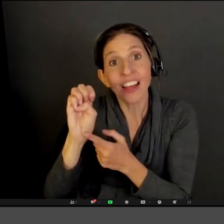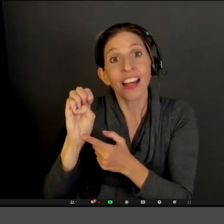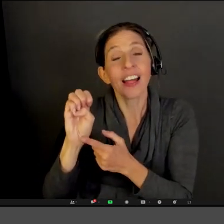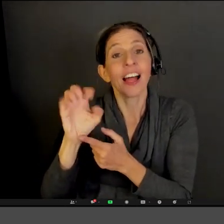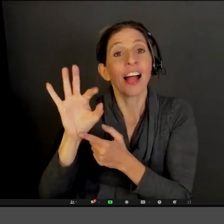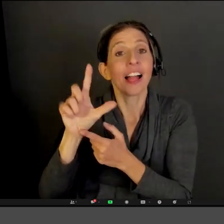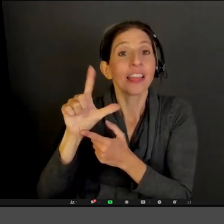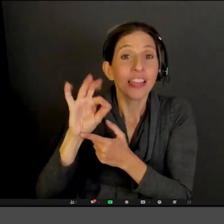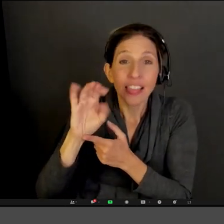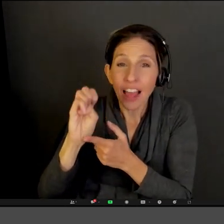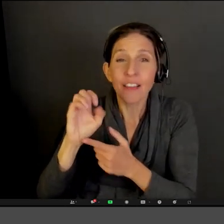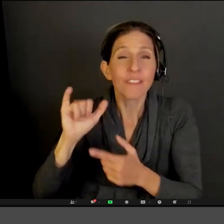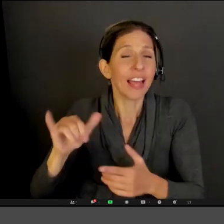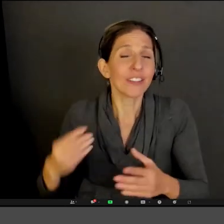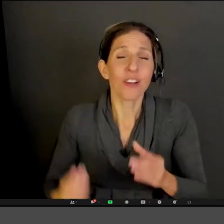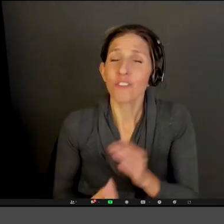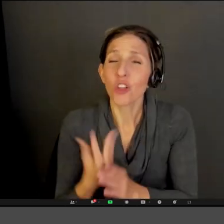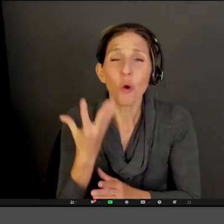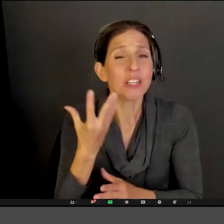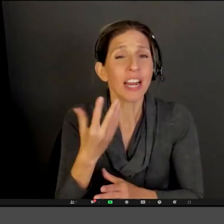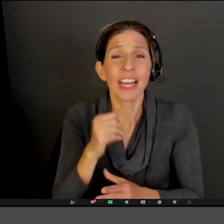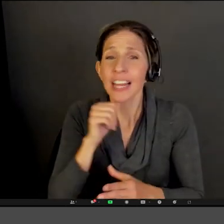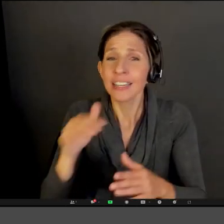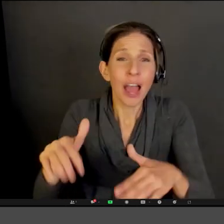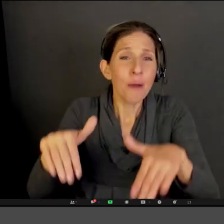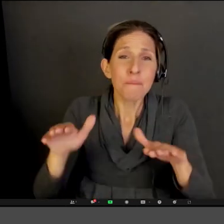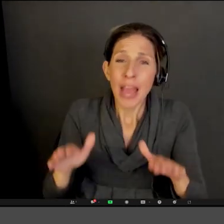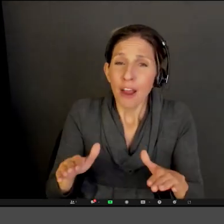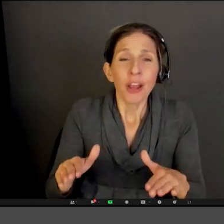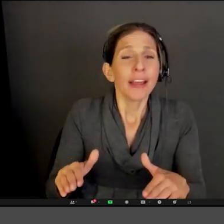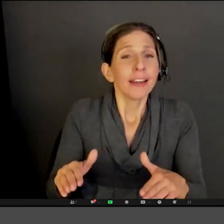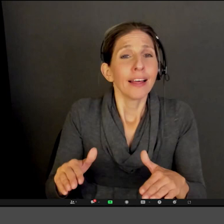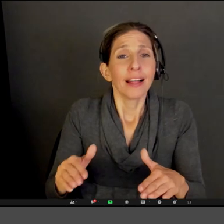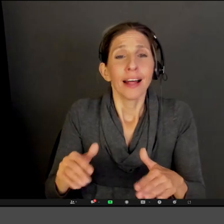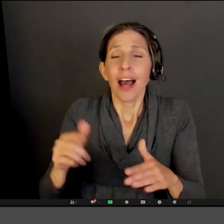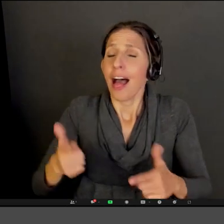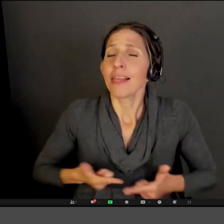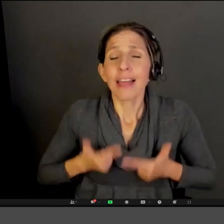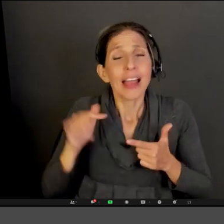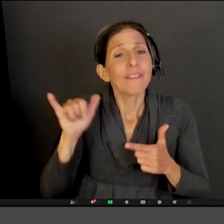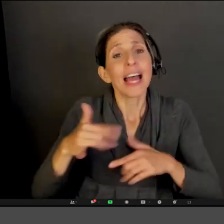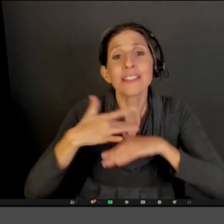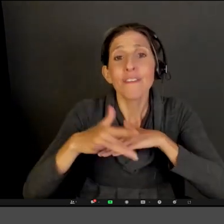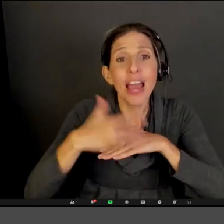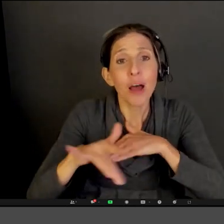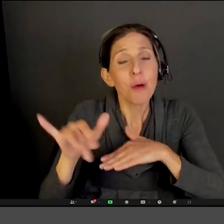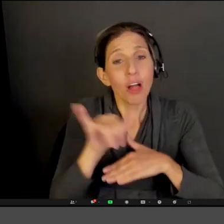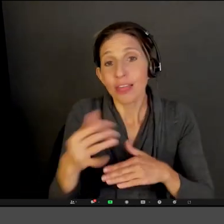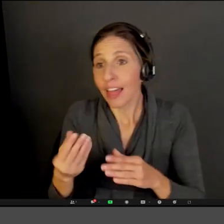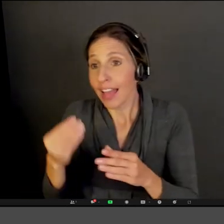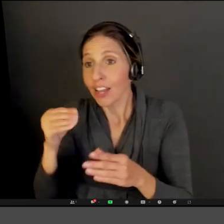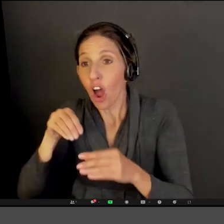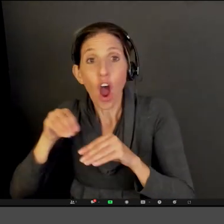A LIFE THAT'S AVAILABLE LIKE A GARDEN IS AVAILABLE TO EACH ONE OF US. WHEN YOU GO TO THAT GARDEN.